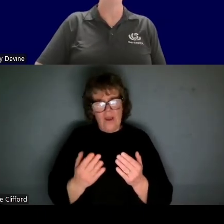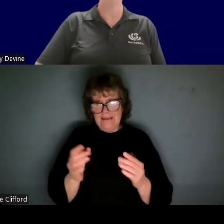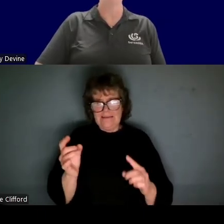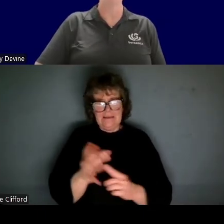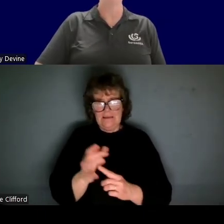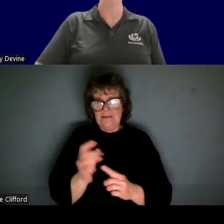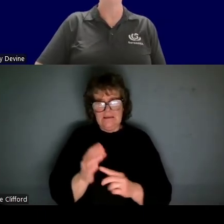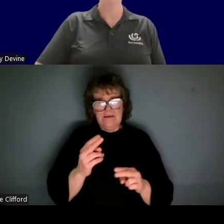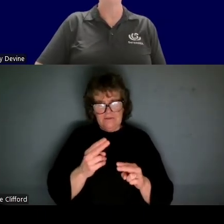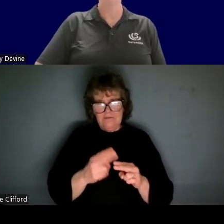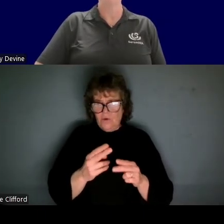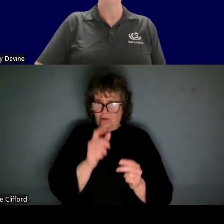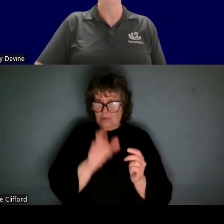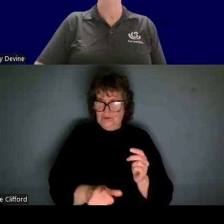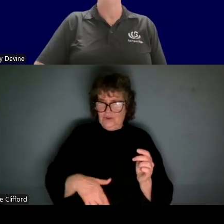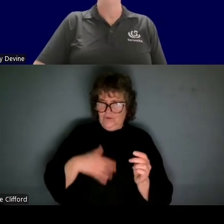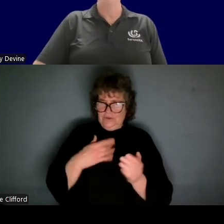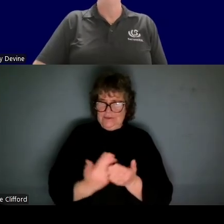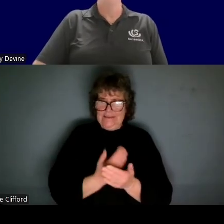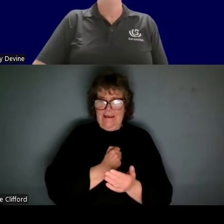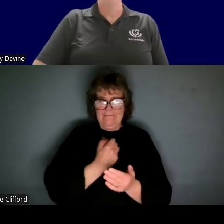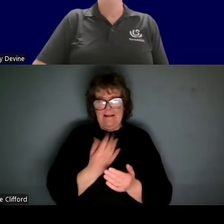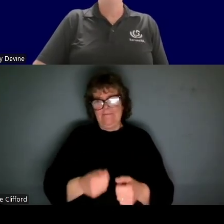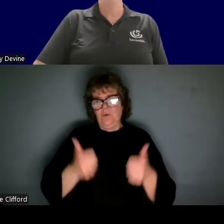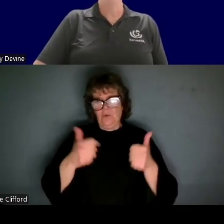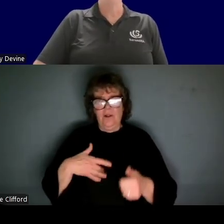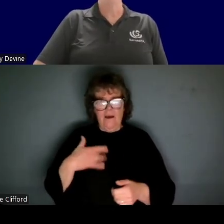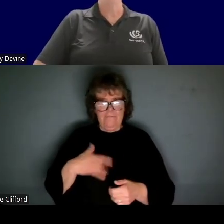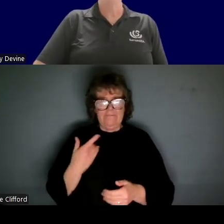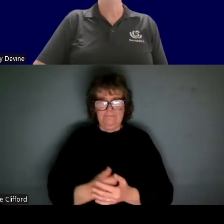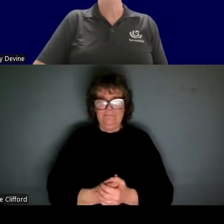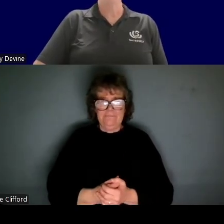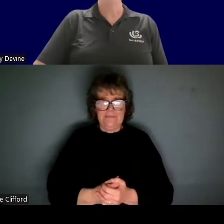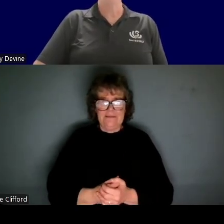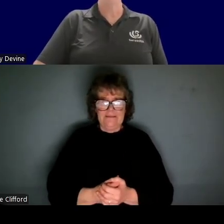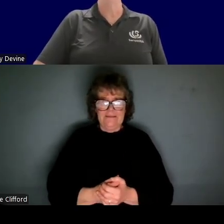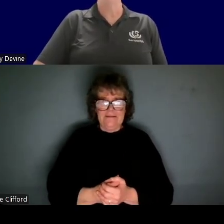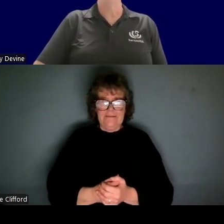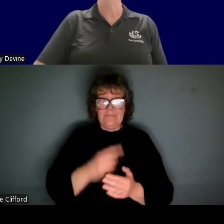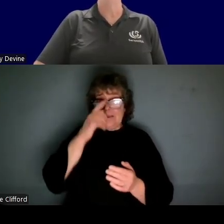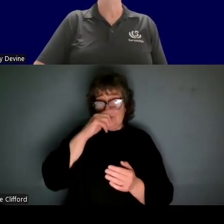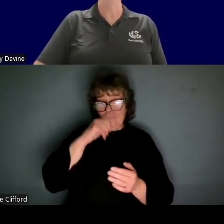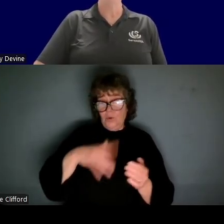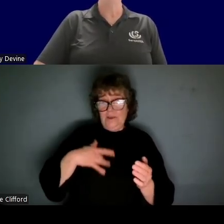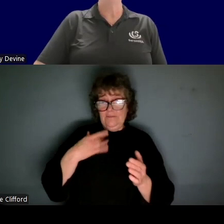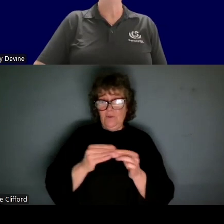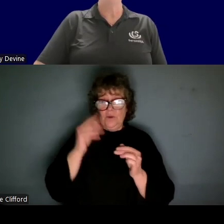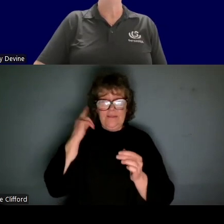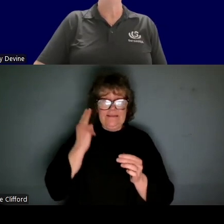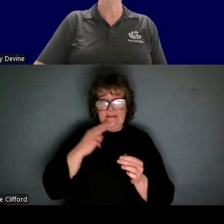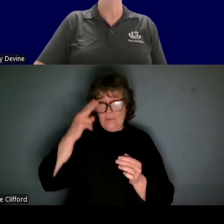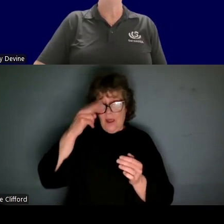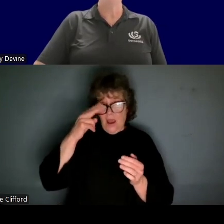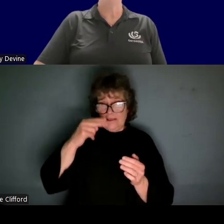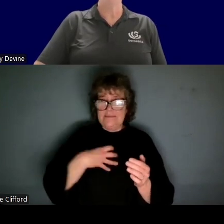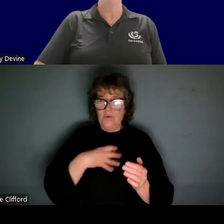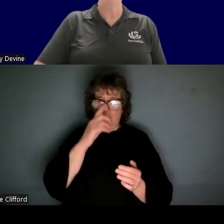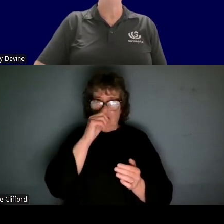good life. Individuals living with deafblindness are more likely to experience accidental language